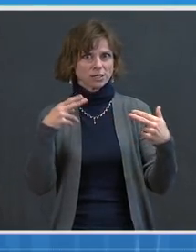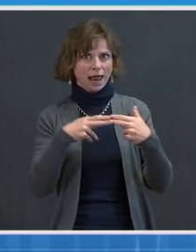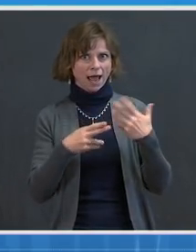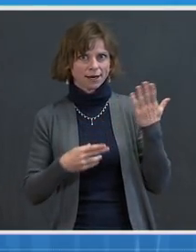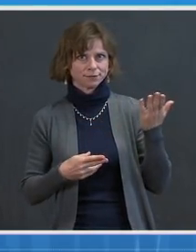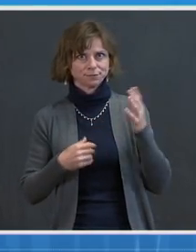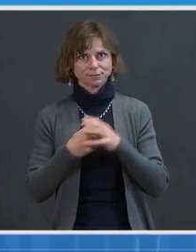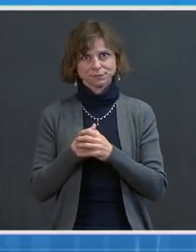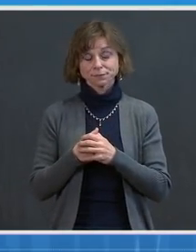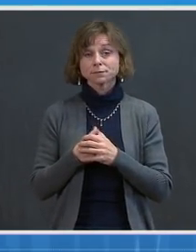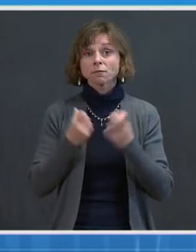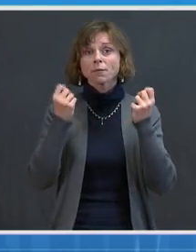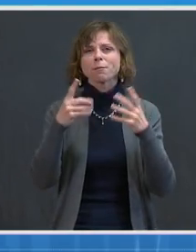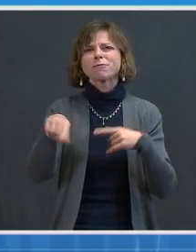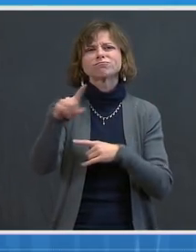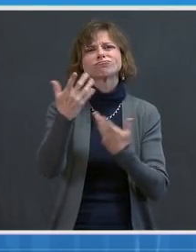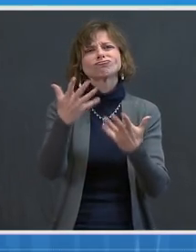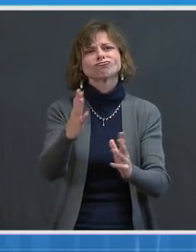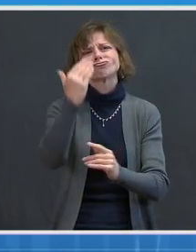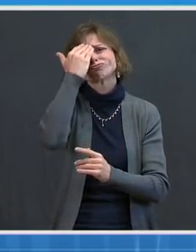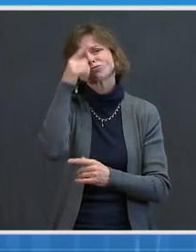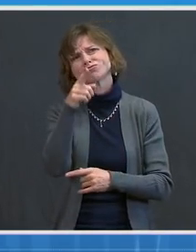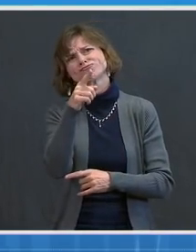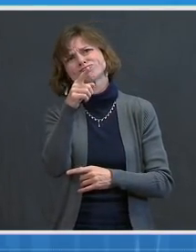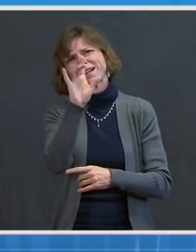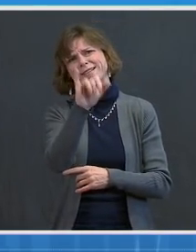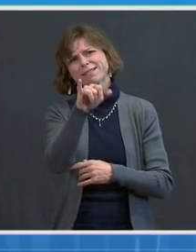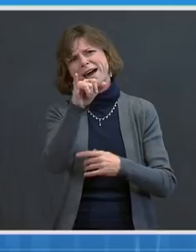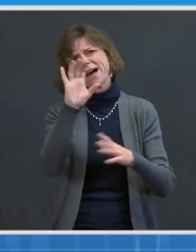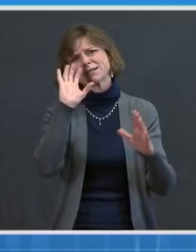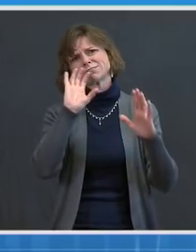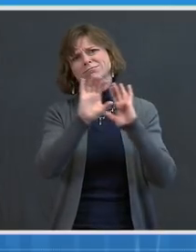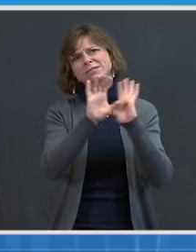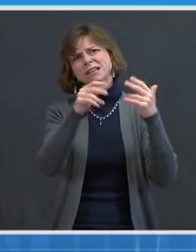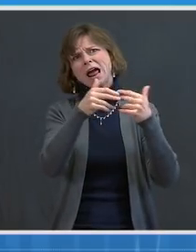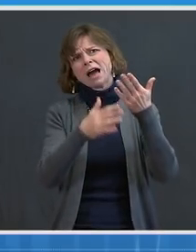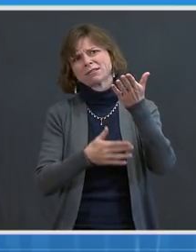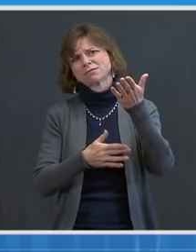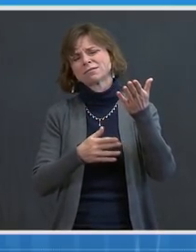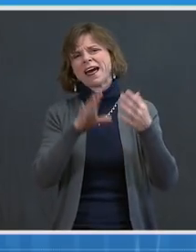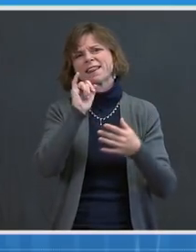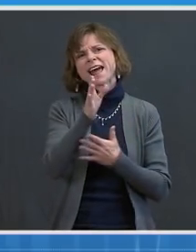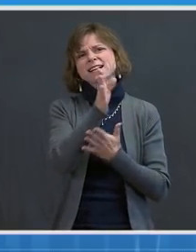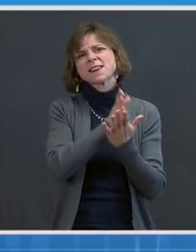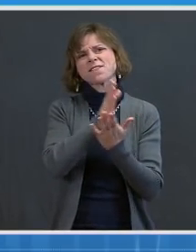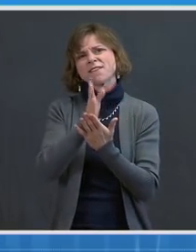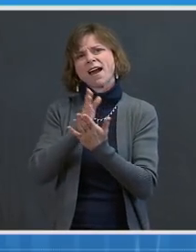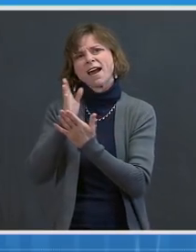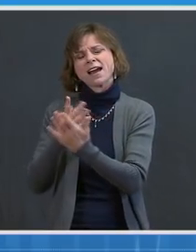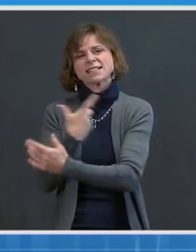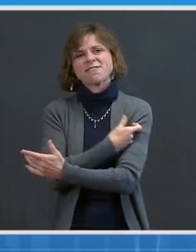Many of you are very familiar with this slide. It is a slide of the phased vaccine distribution